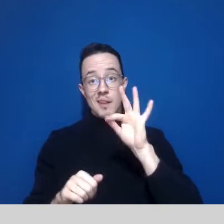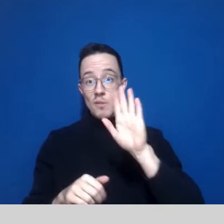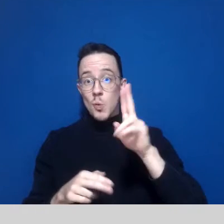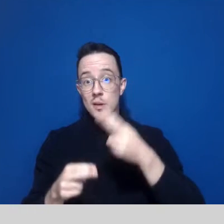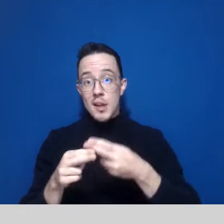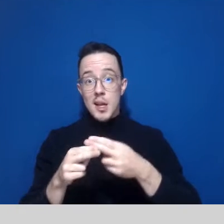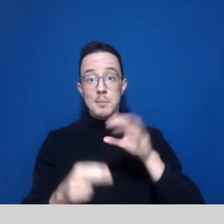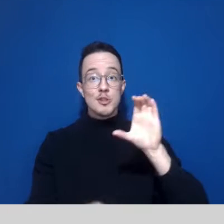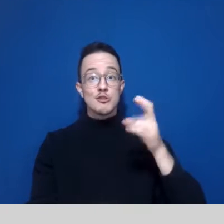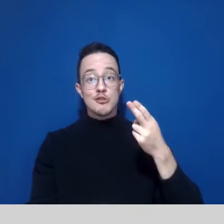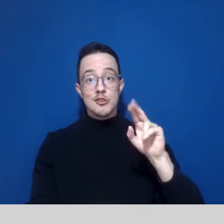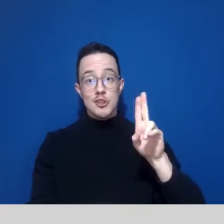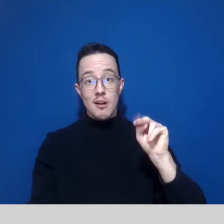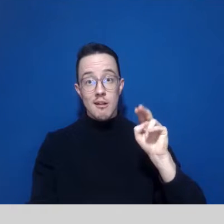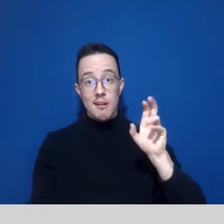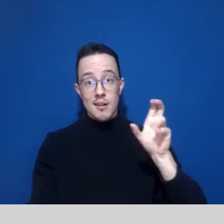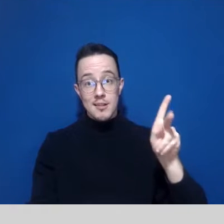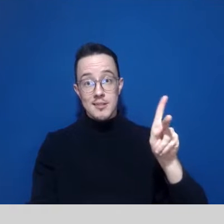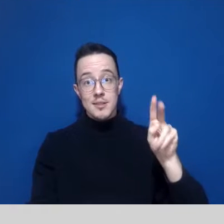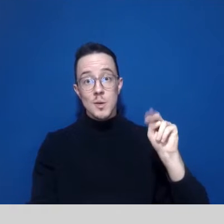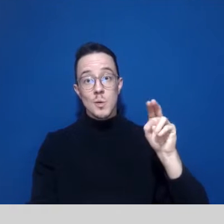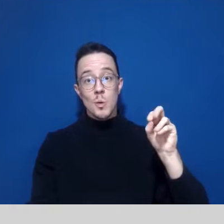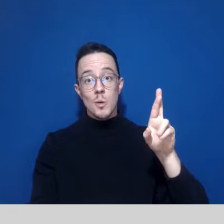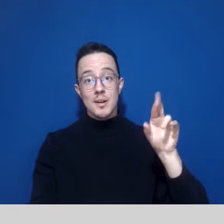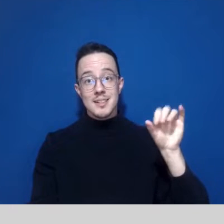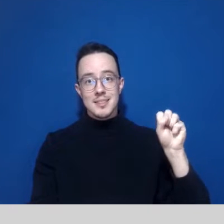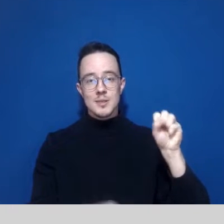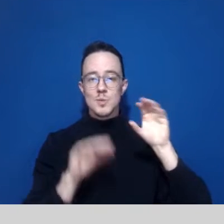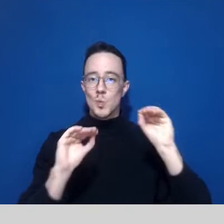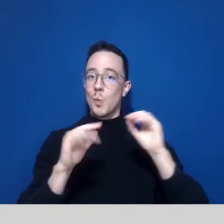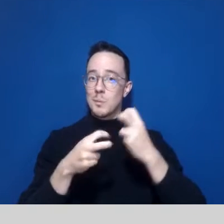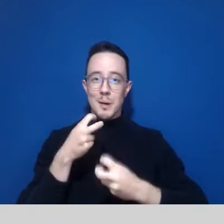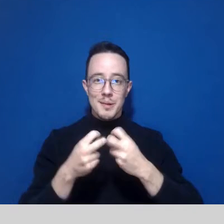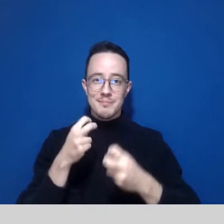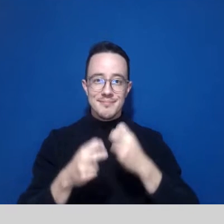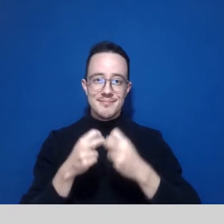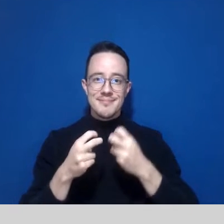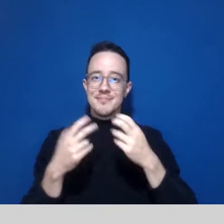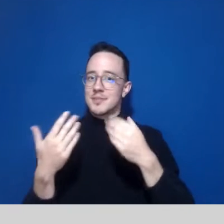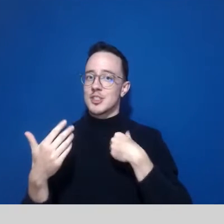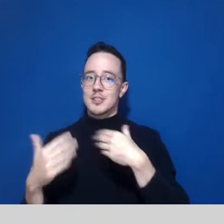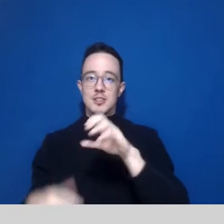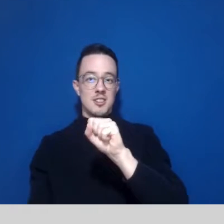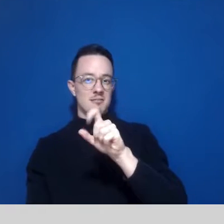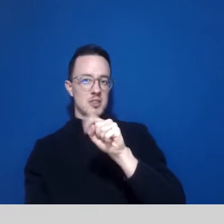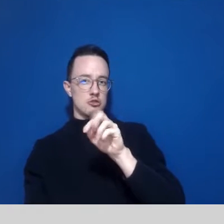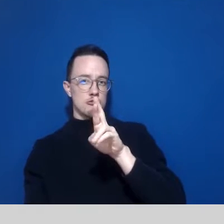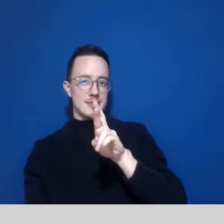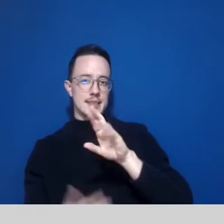If your name is Chuck Norris, you have no problem. You just encode your strings into bytes directly,